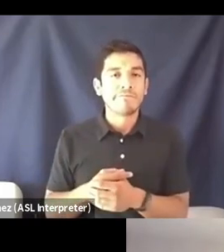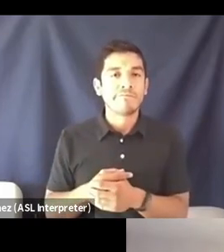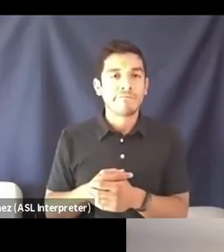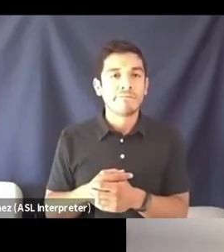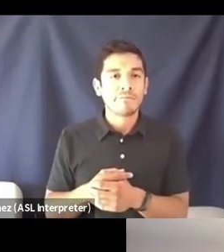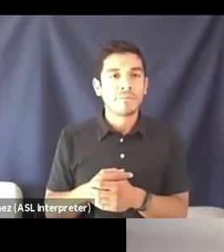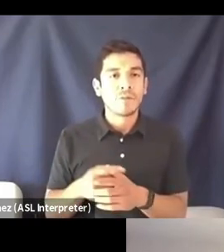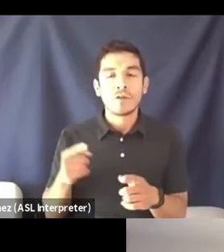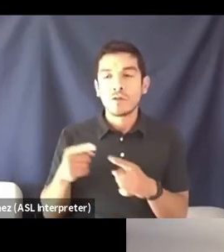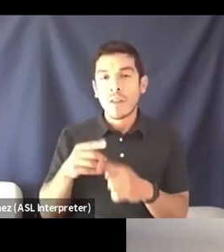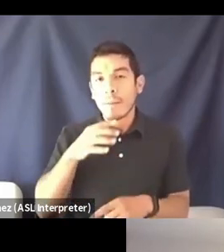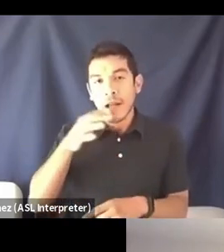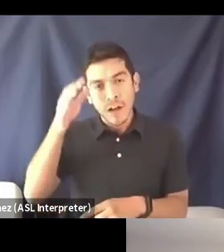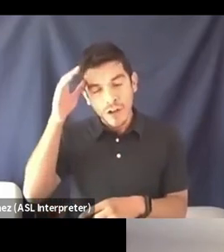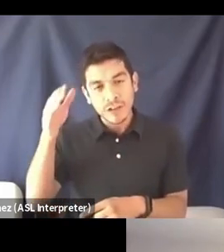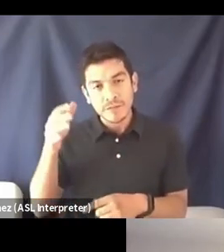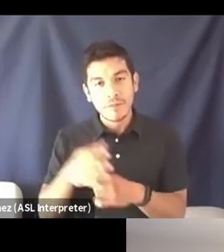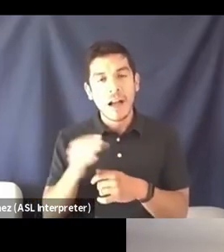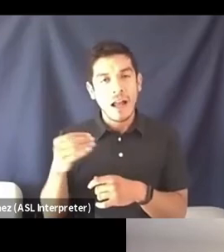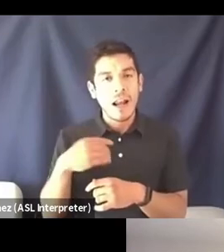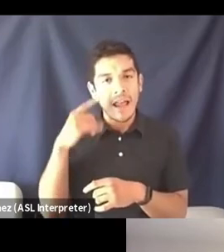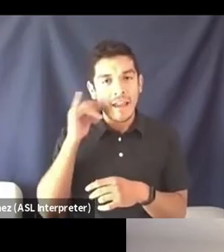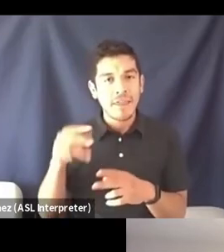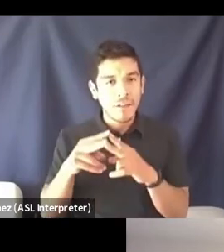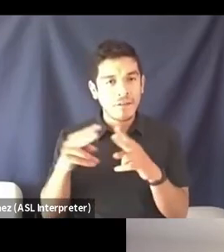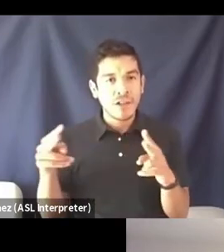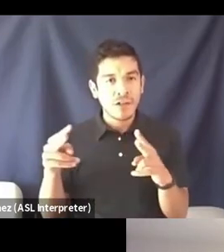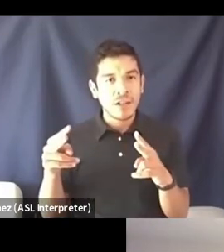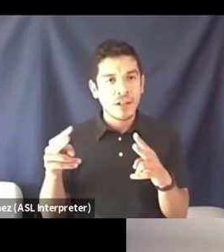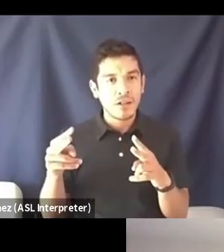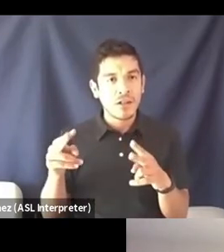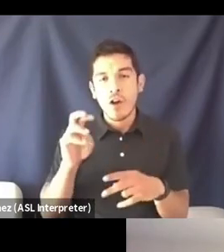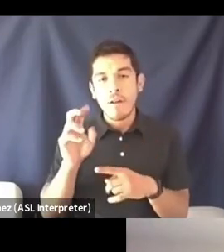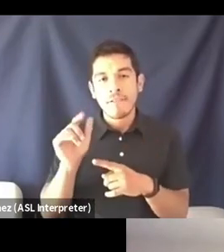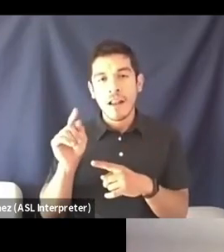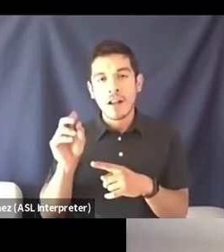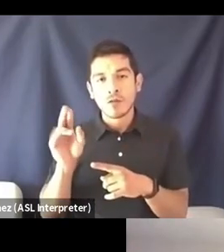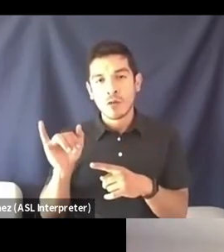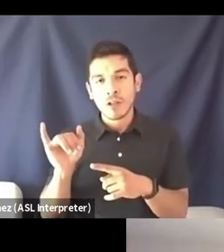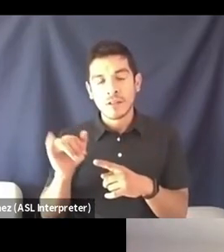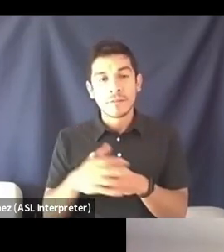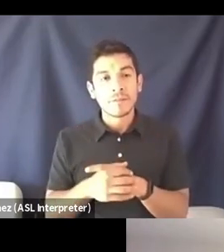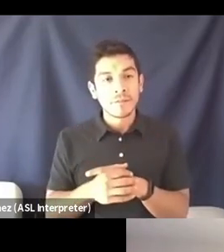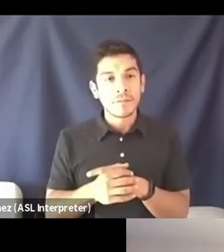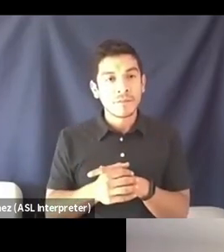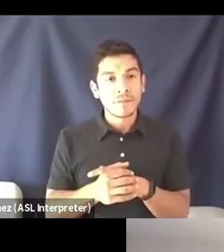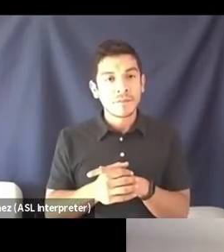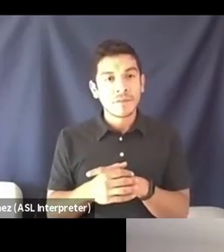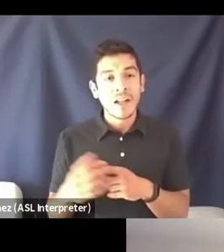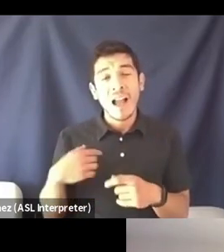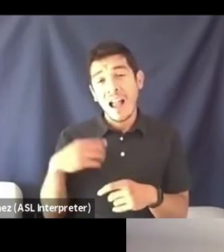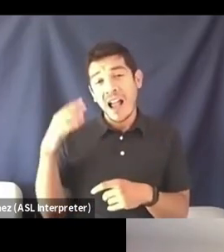to the parents. And I think that was all very revelatory. I guess, to wrap up,